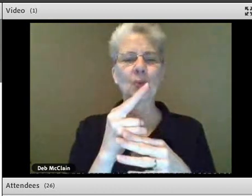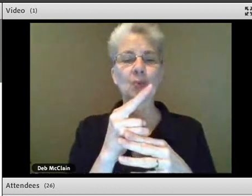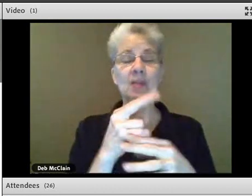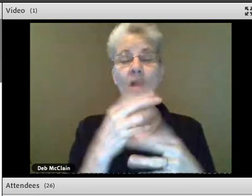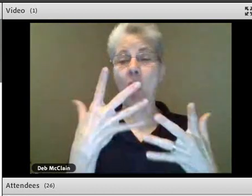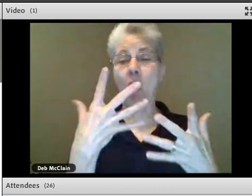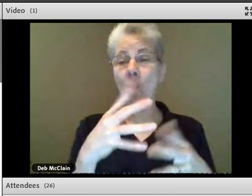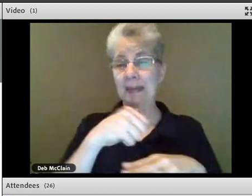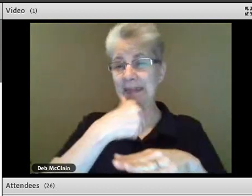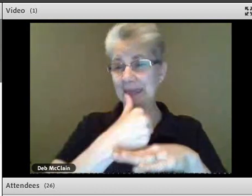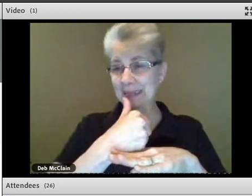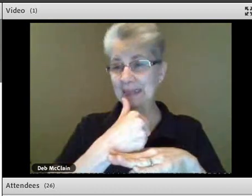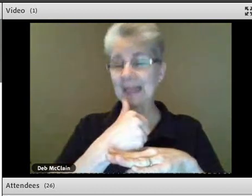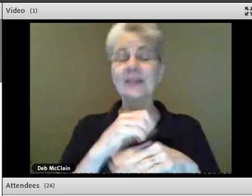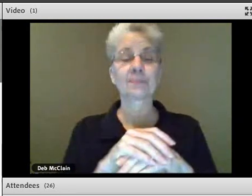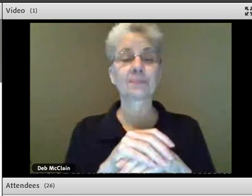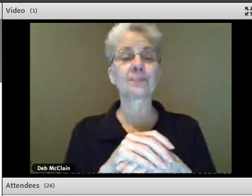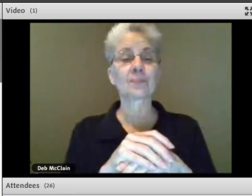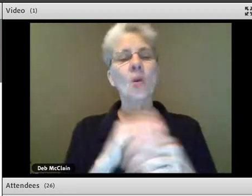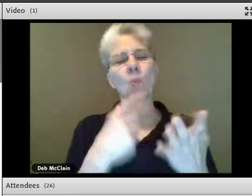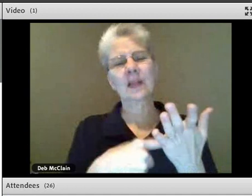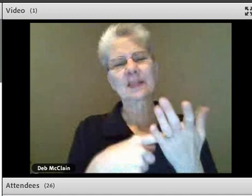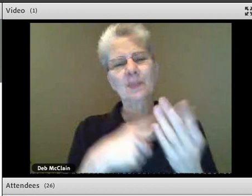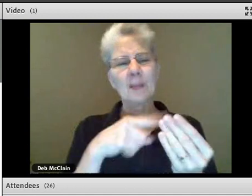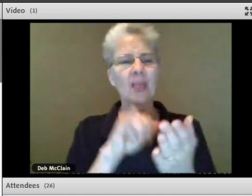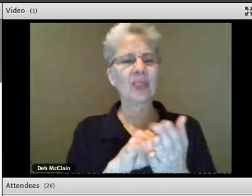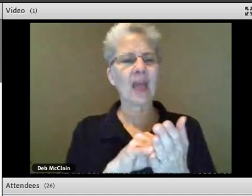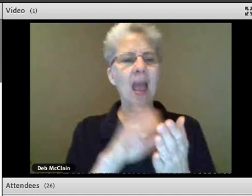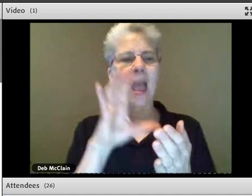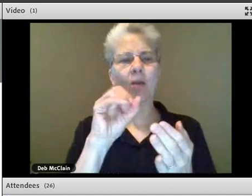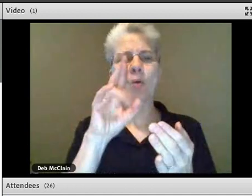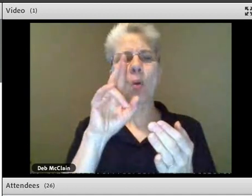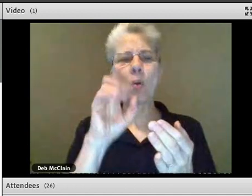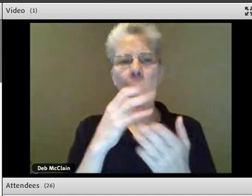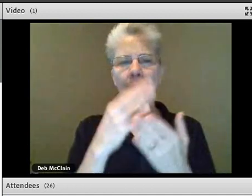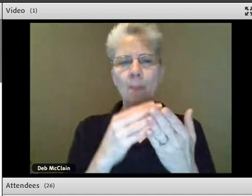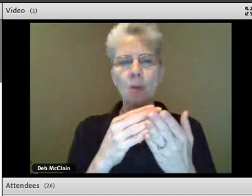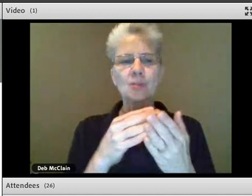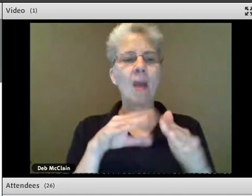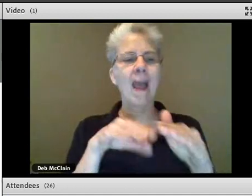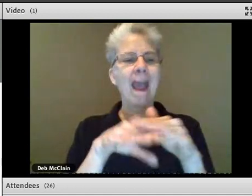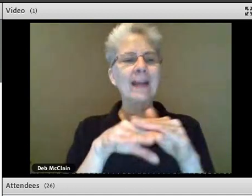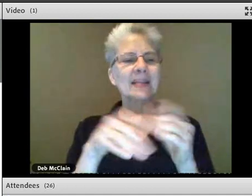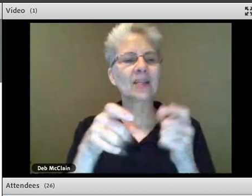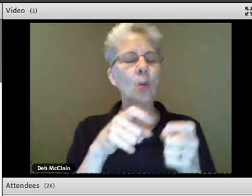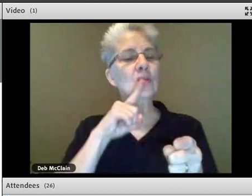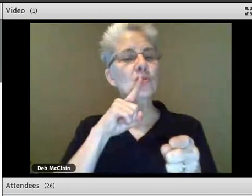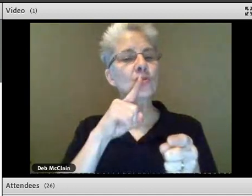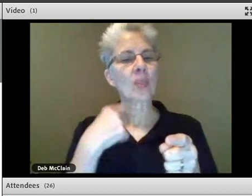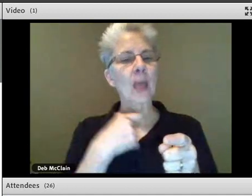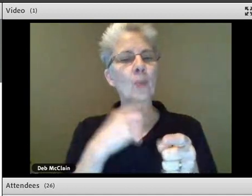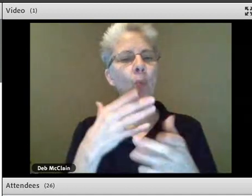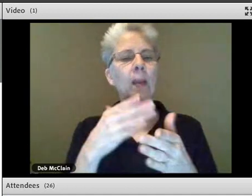I'm going to walk through all that today. Some core components of the LMS is your access control, so we want to make sure we provide and restrict access